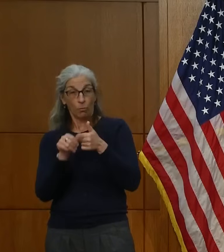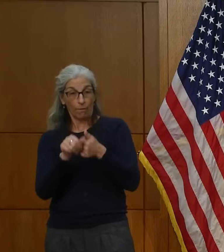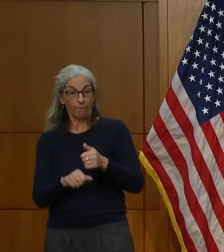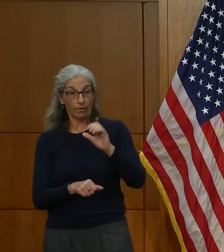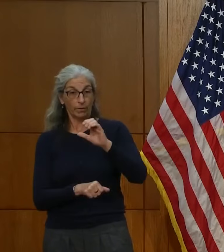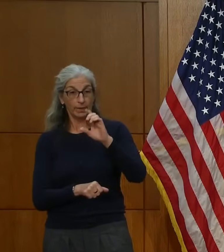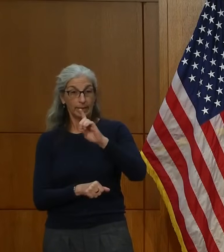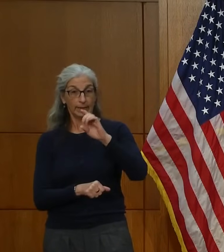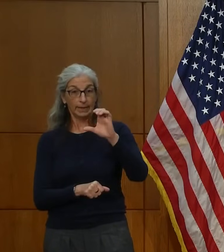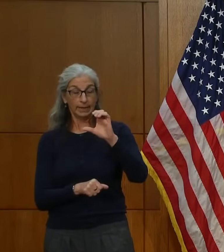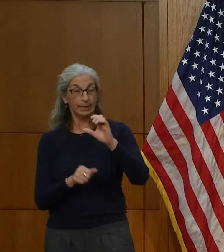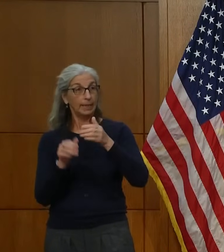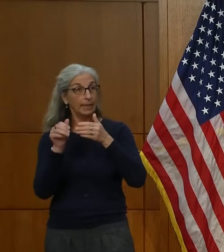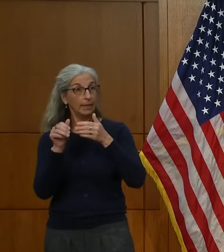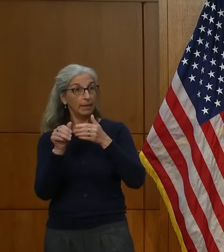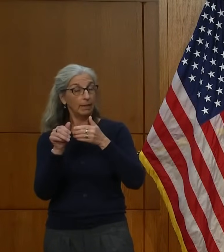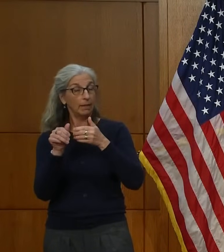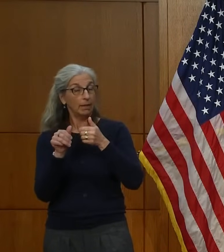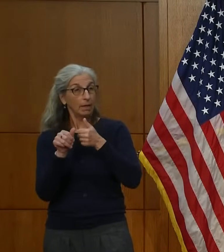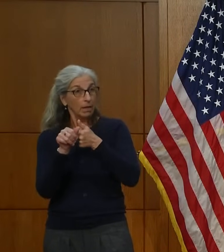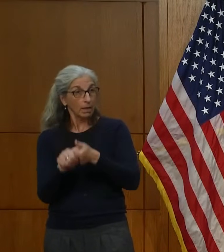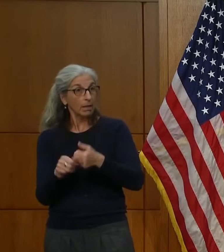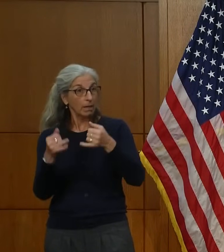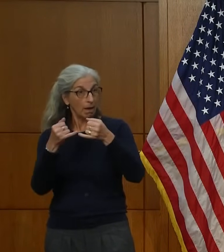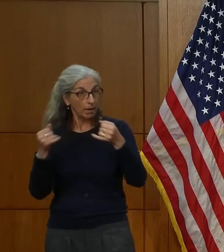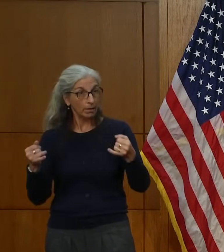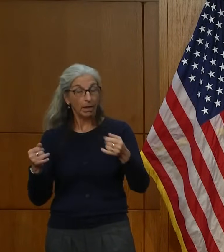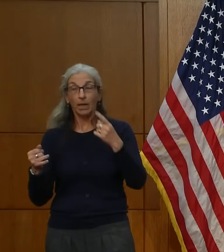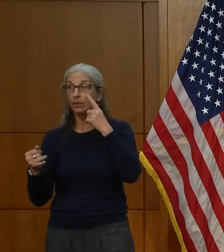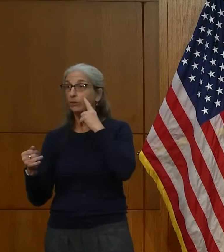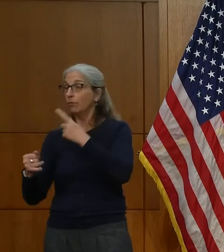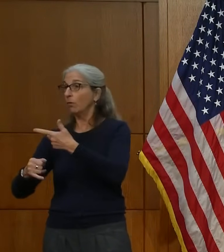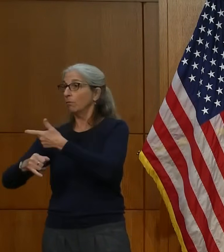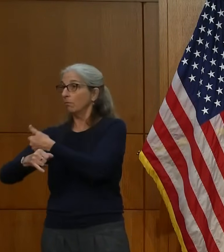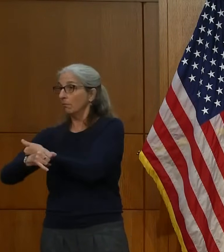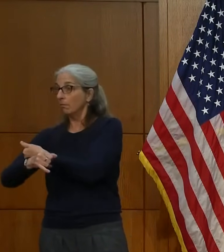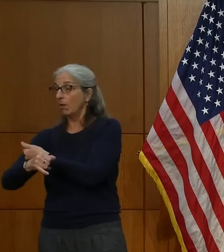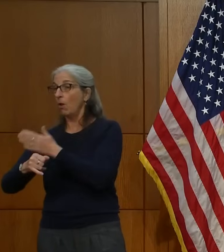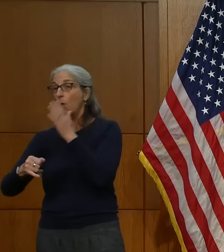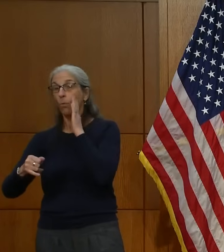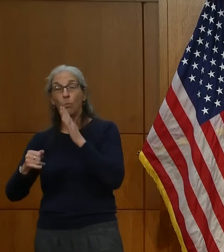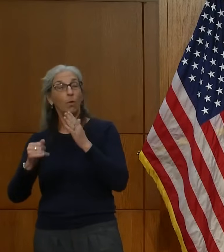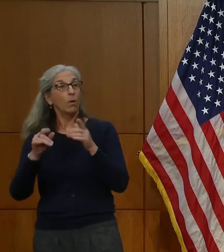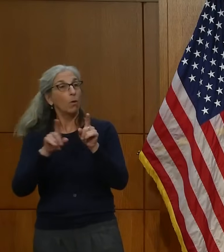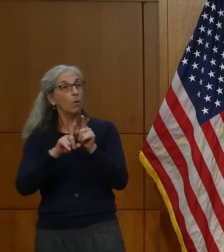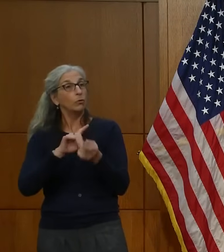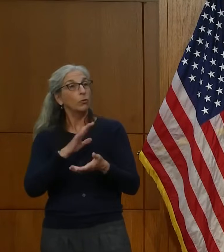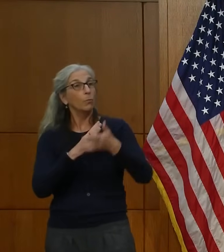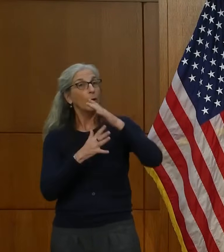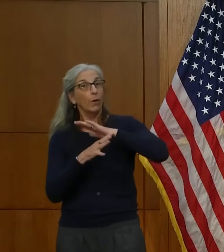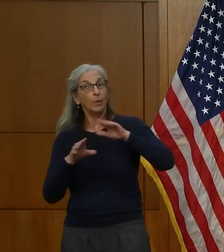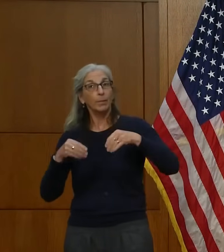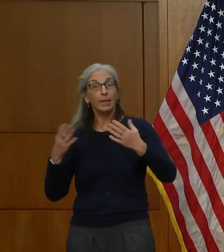MORNING. YOU WILL BE FOLLOWING CDC VALUE LIFE. YOU PRIORITIZED PEOPLE GETTING THE VACCINE. I'M